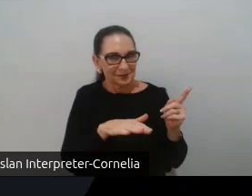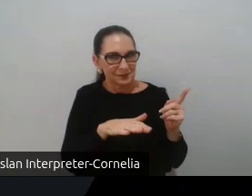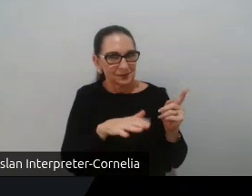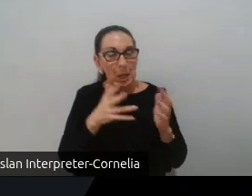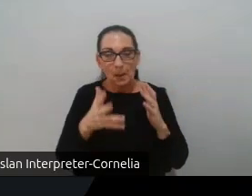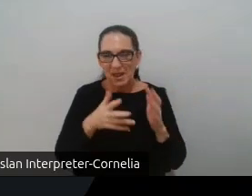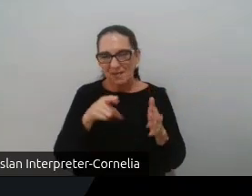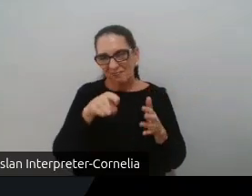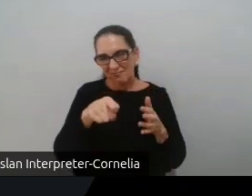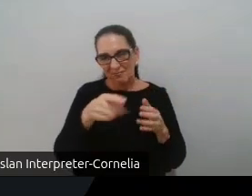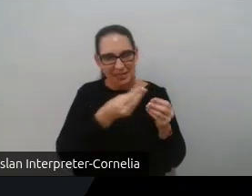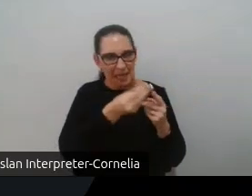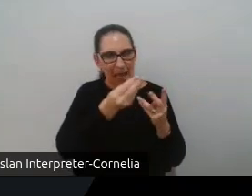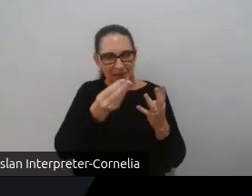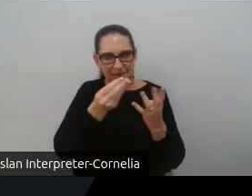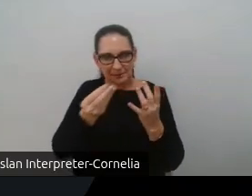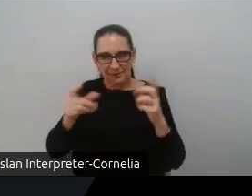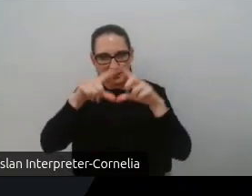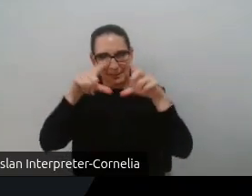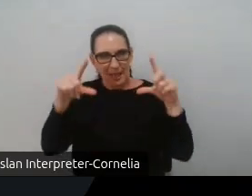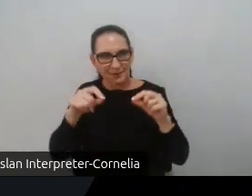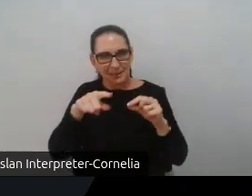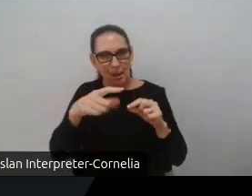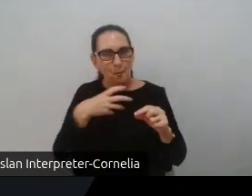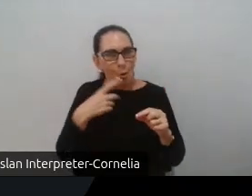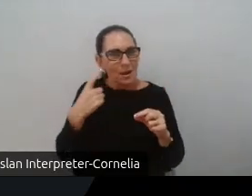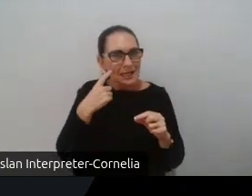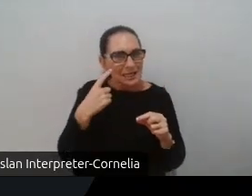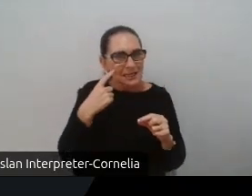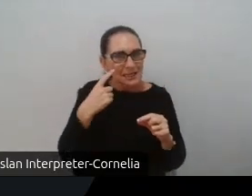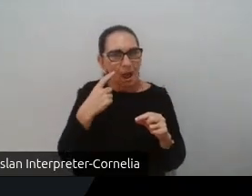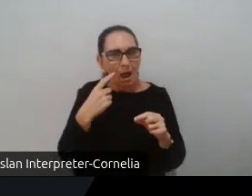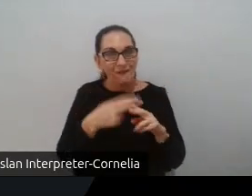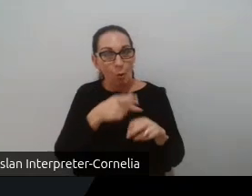easy way that if you're working with a client that that does need those exceptions changed. And it as